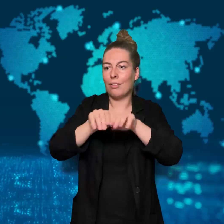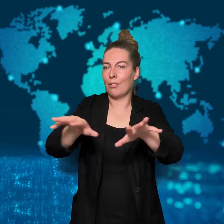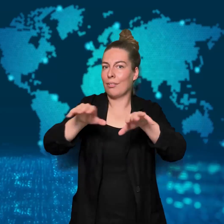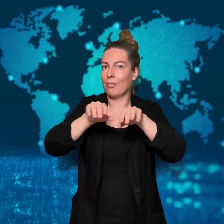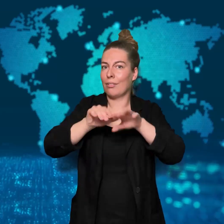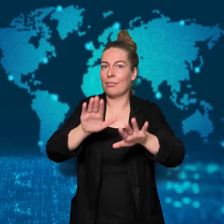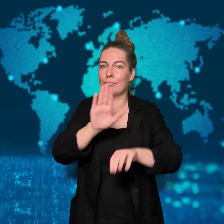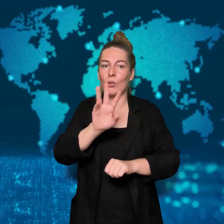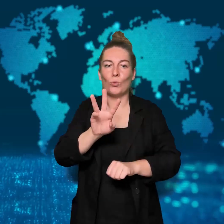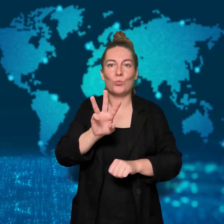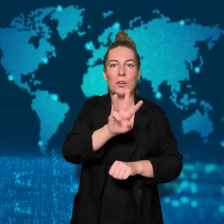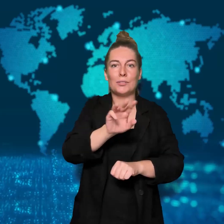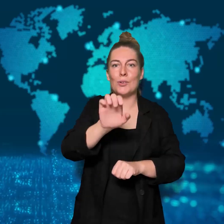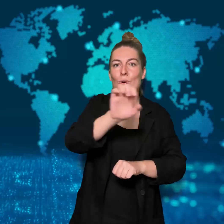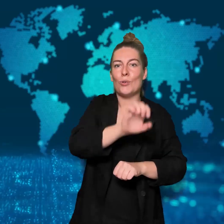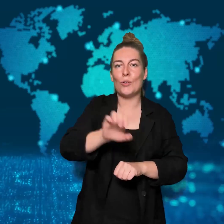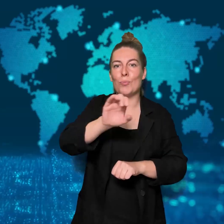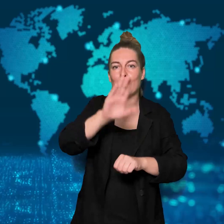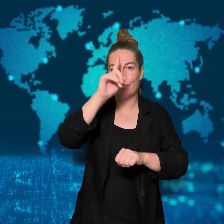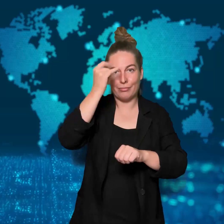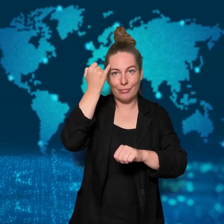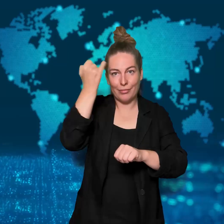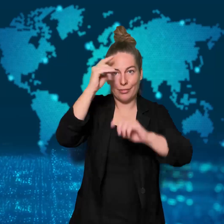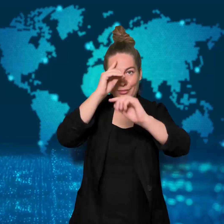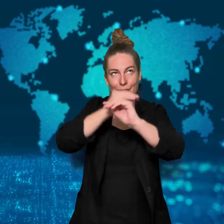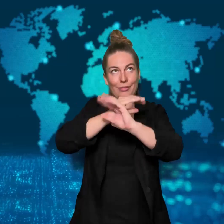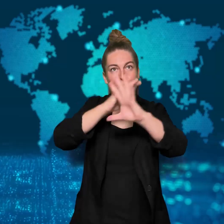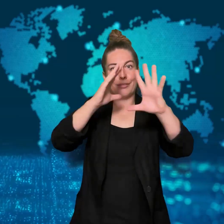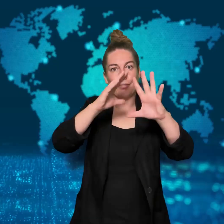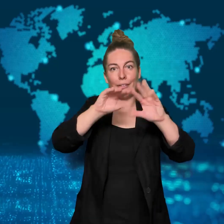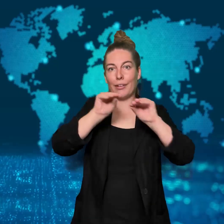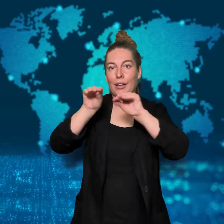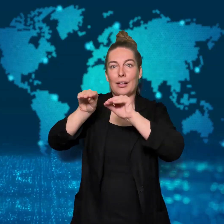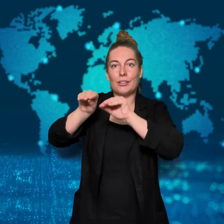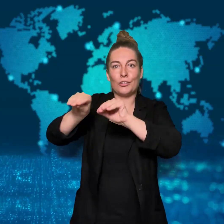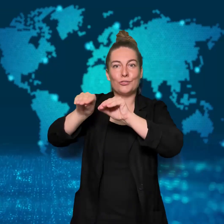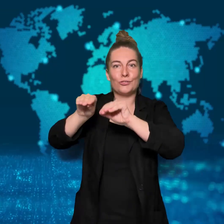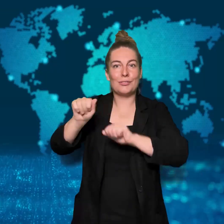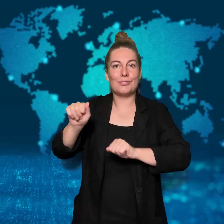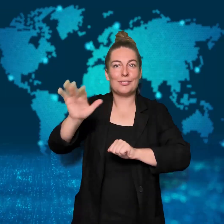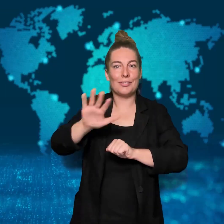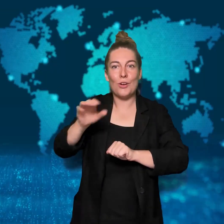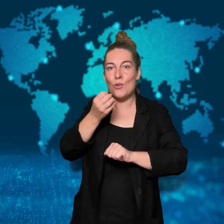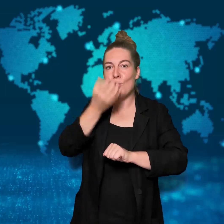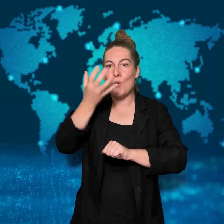a national security law that is in place in the city,